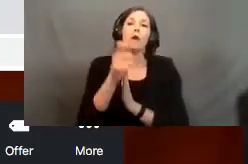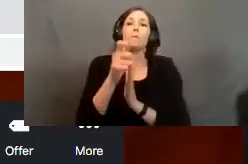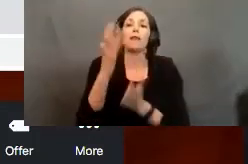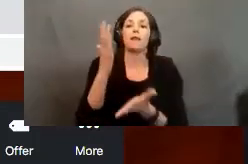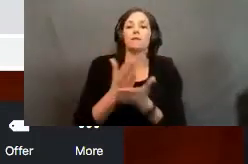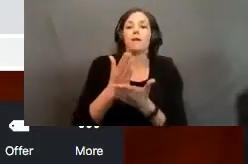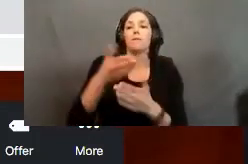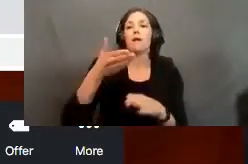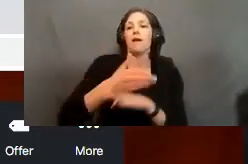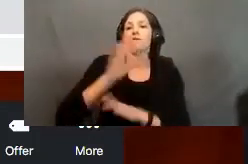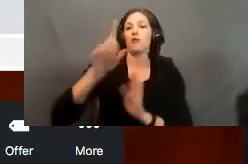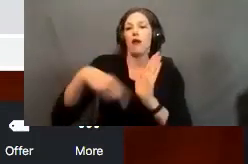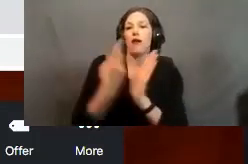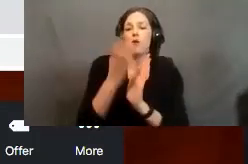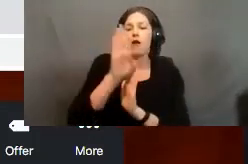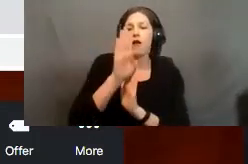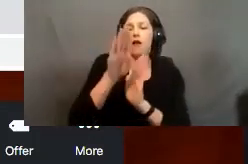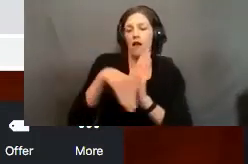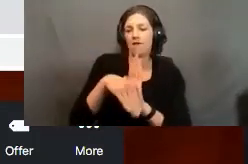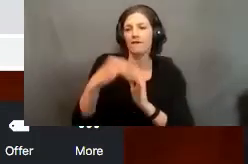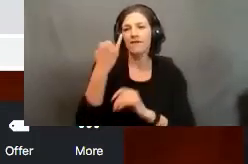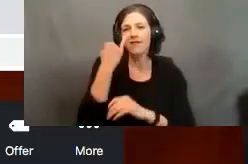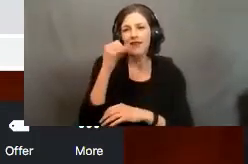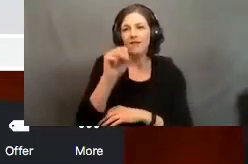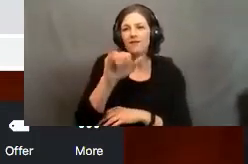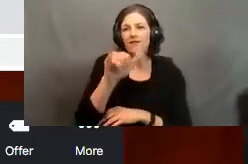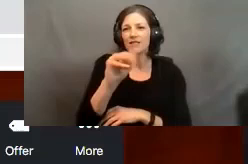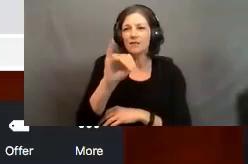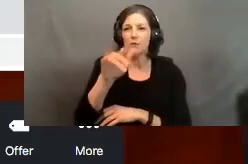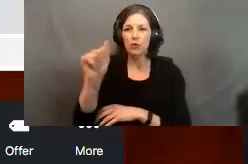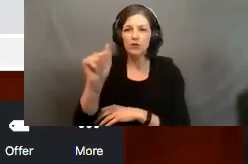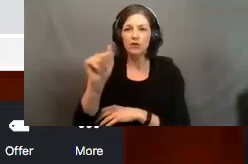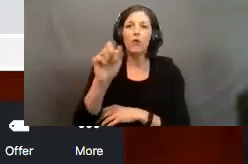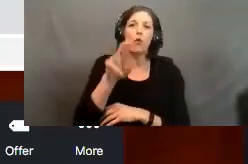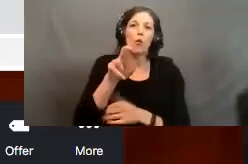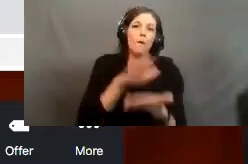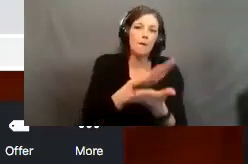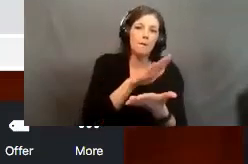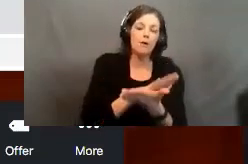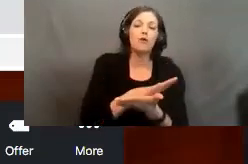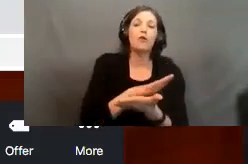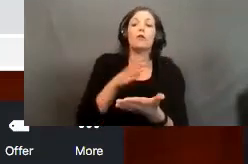12:43:51 or for the paper session and one hour if it's a roundtable